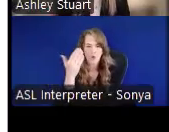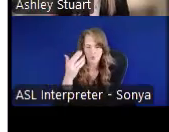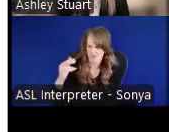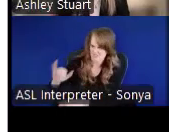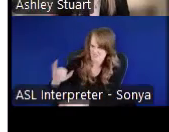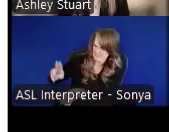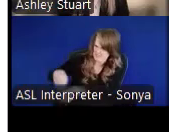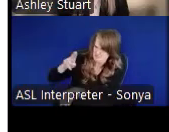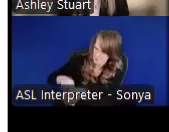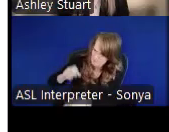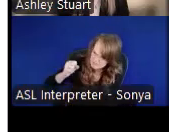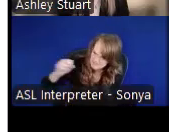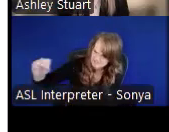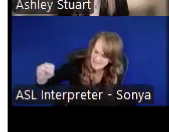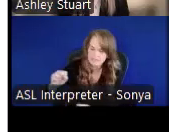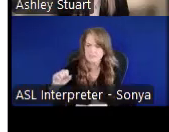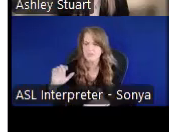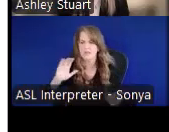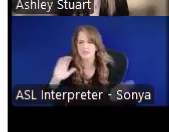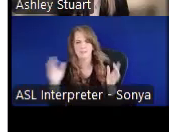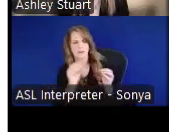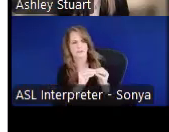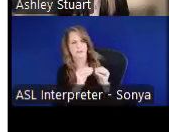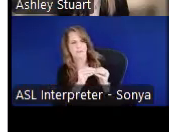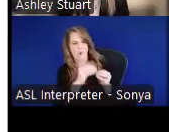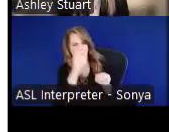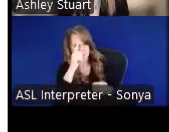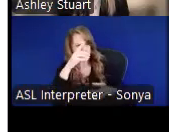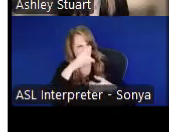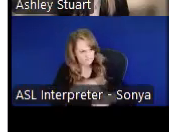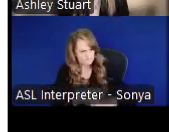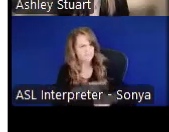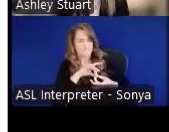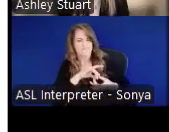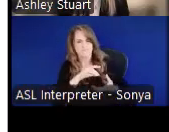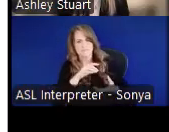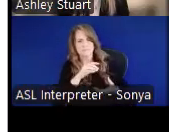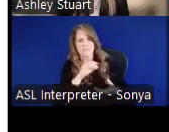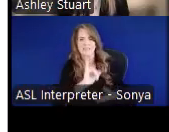something more pathological, like an oppositional defiant disorder? Odd?